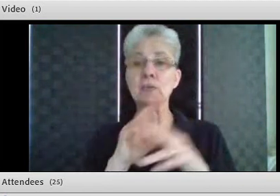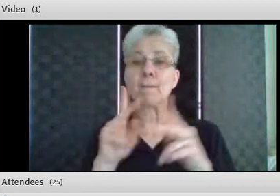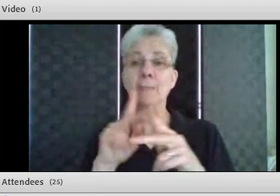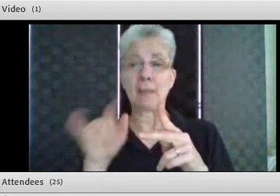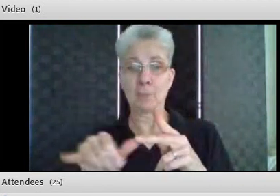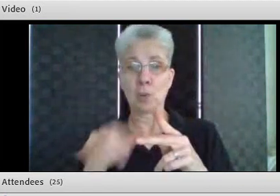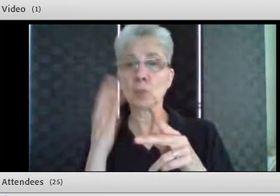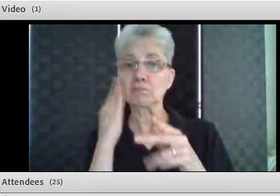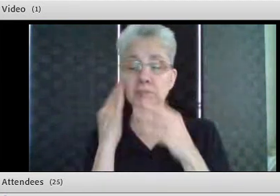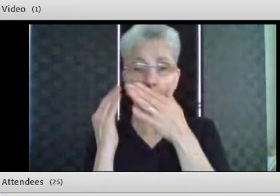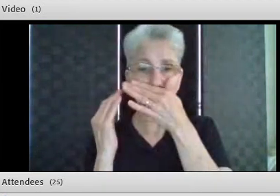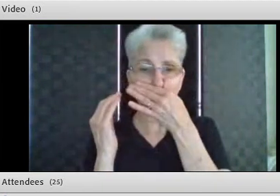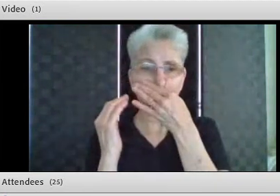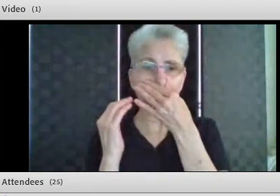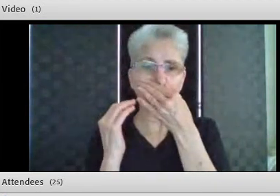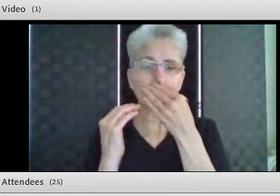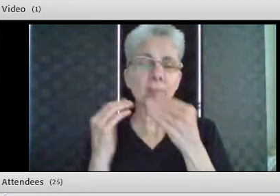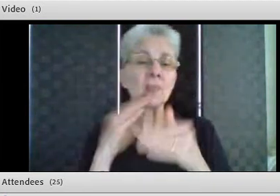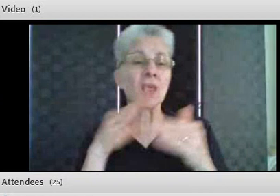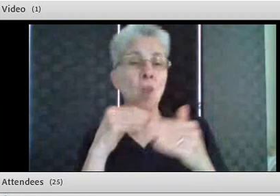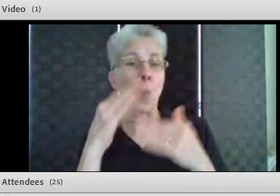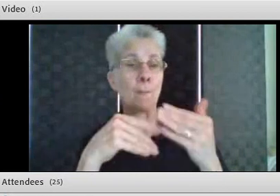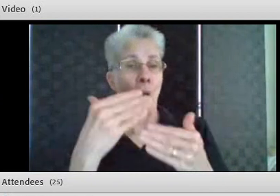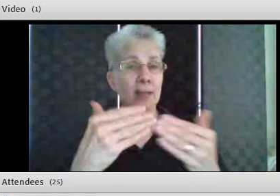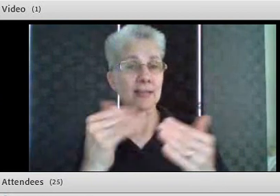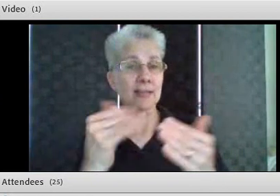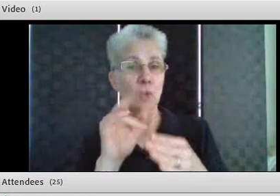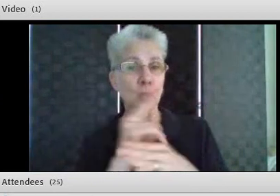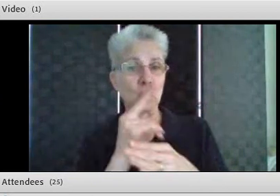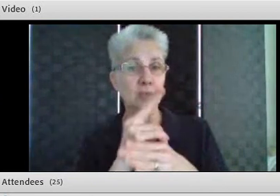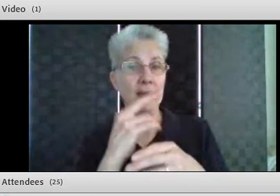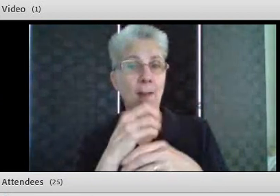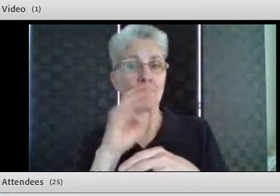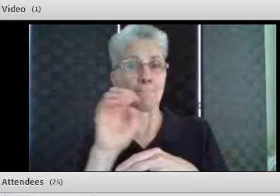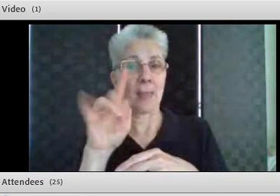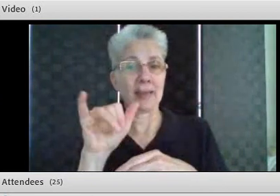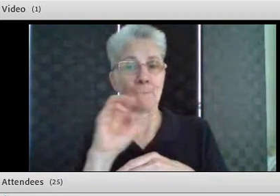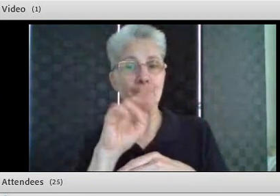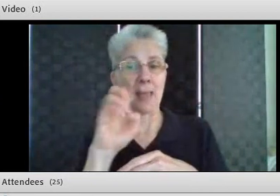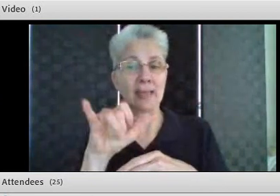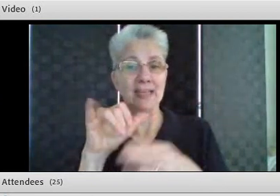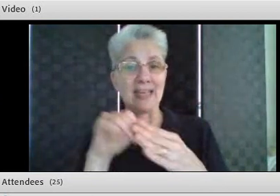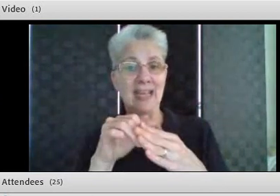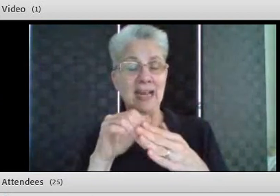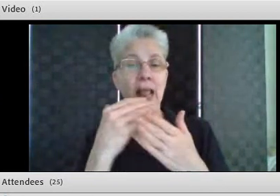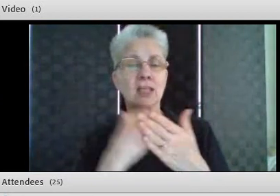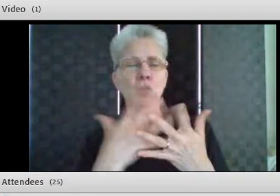but we've used hundreds of different objects, anything. Hilary: You can also use people. Ryan: Yep, yep. Hilary: You know, you --